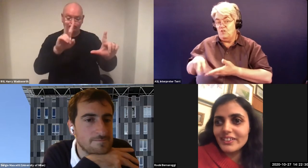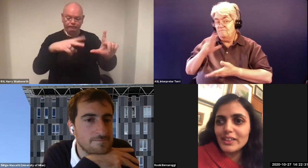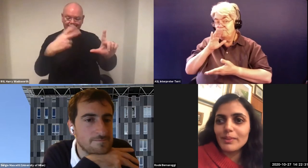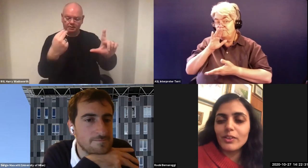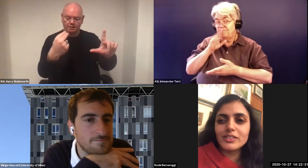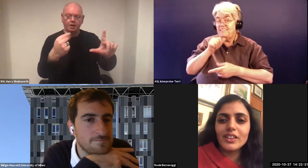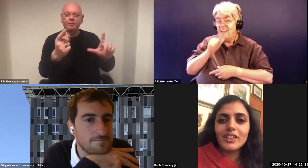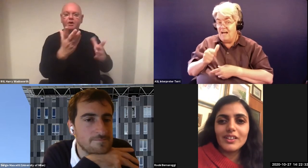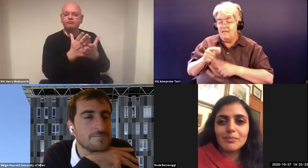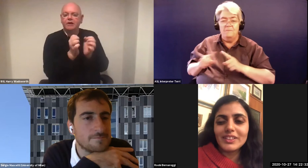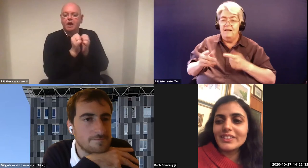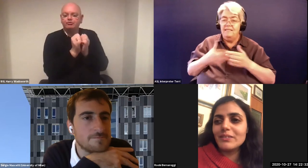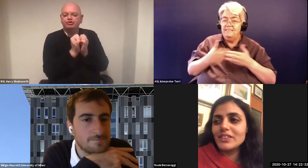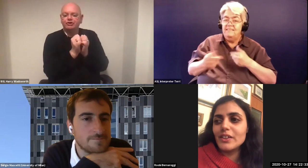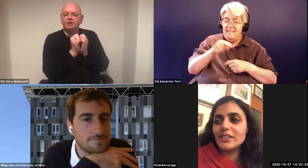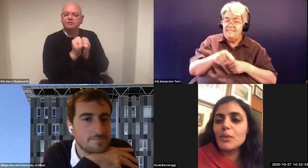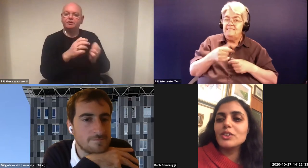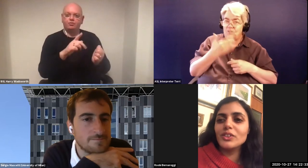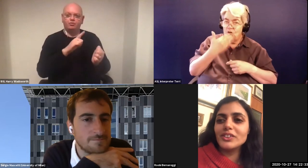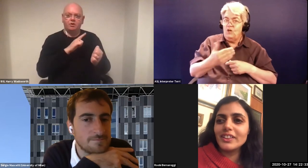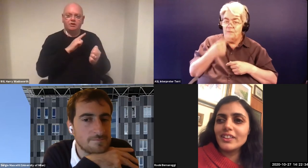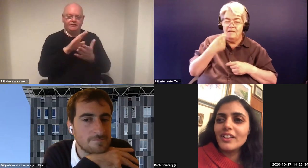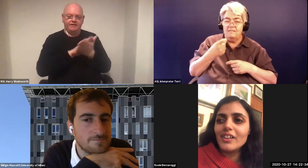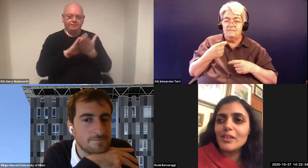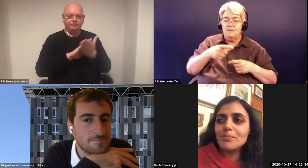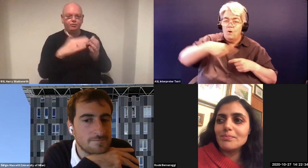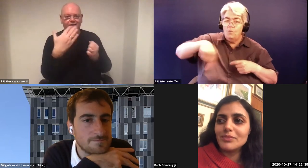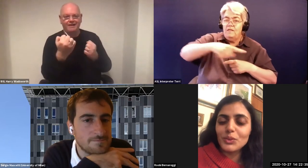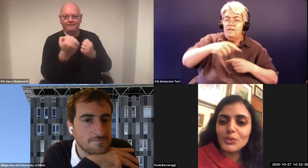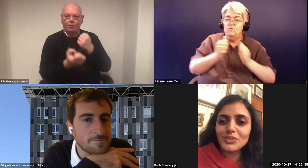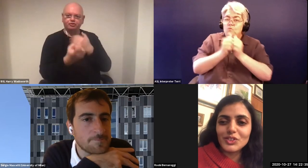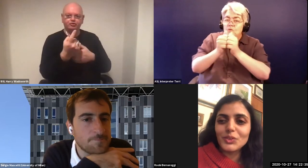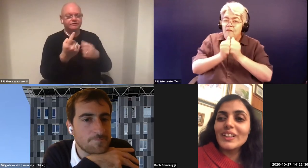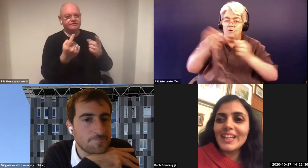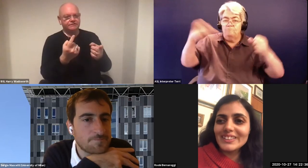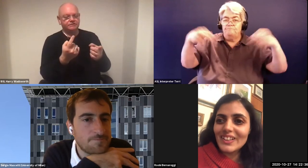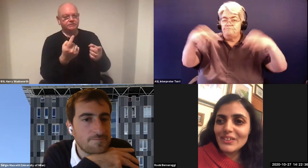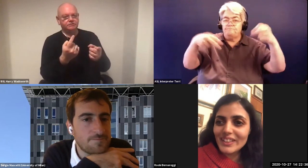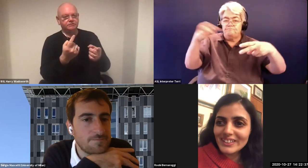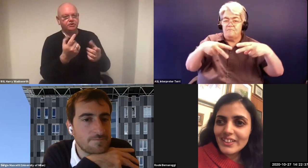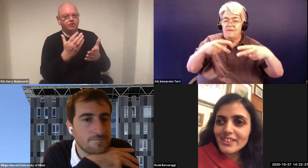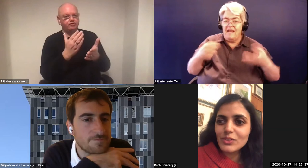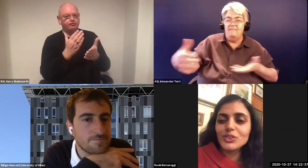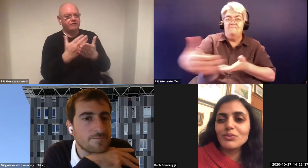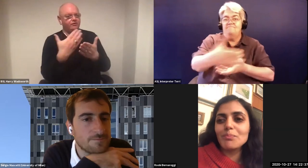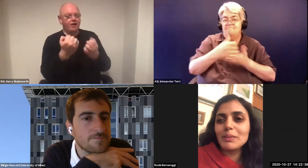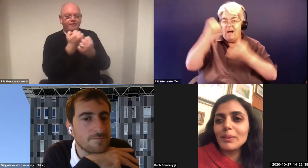that because um it gives the the opportunity um to to collect a lot of ideas also from people